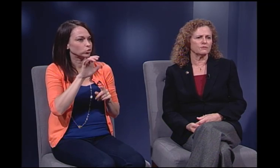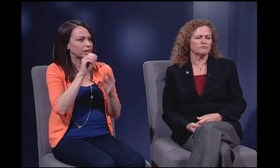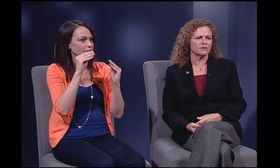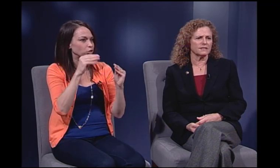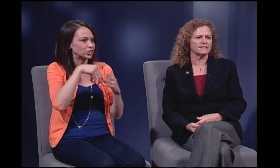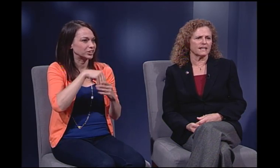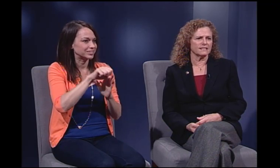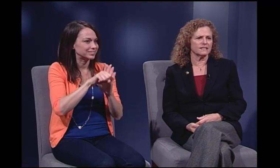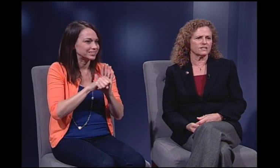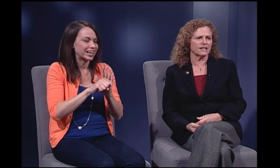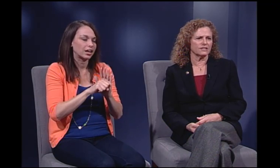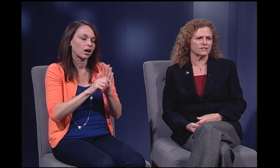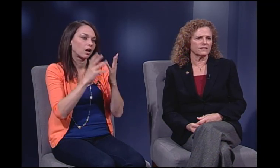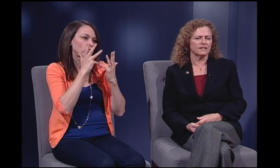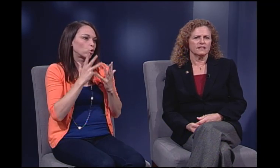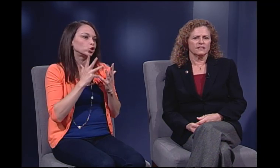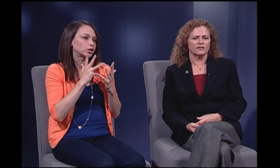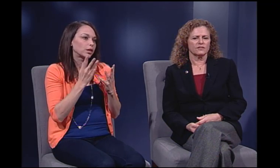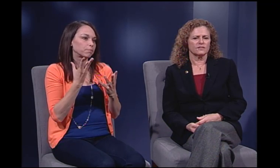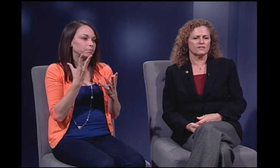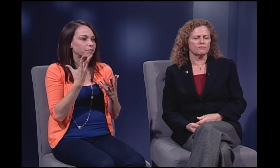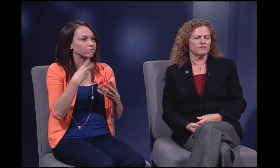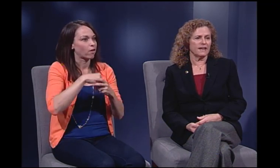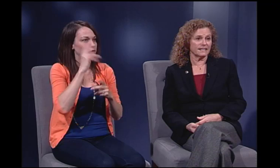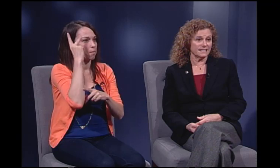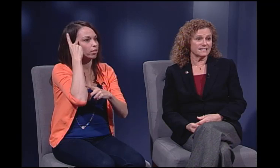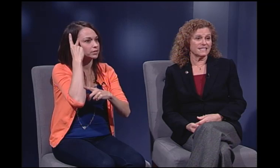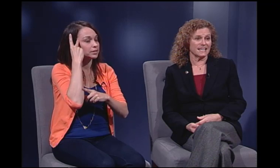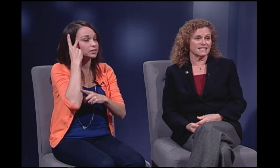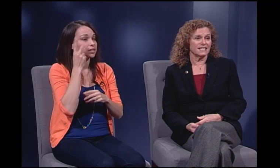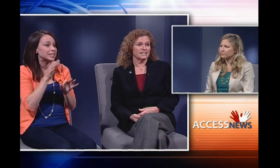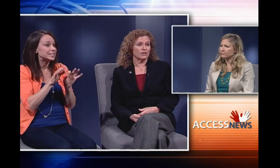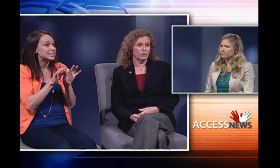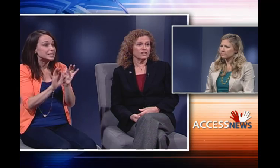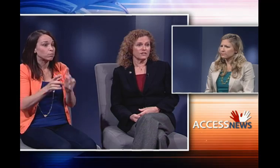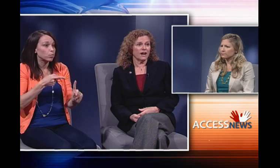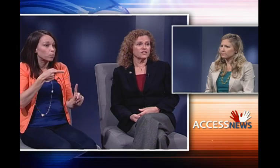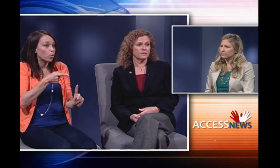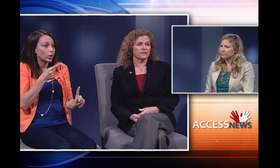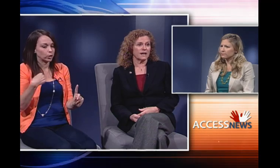that we politicize education. You know, the simple fact is that we are not doing the kind